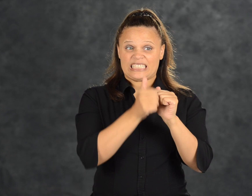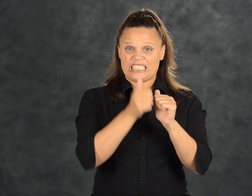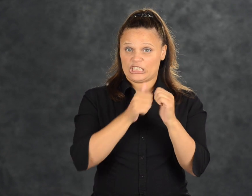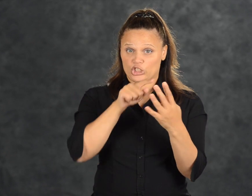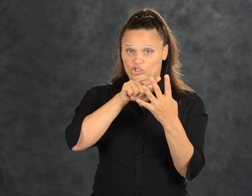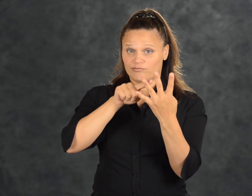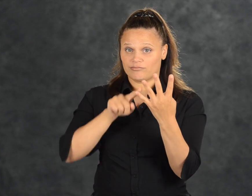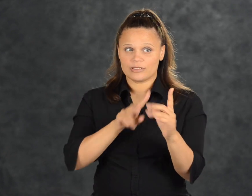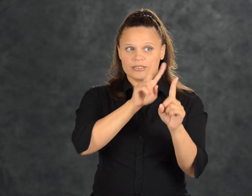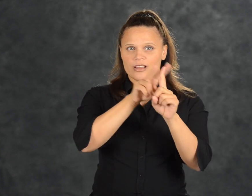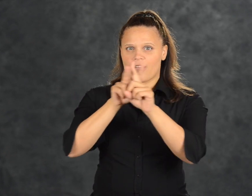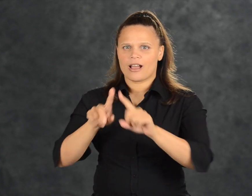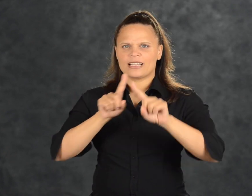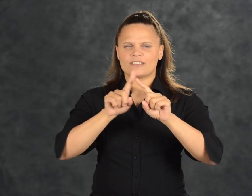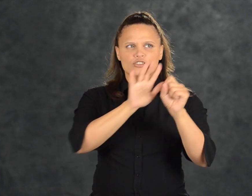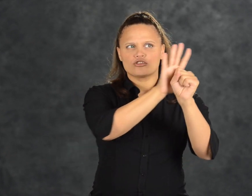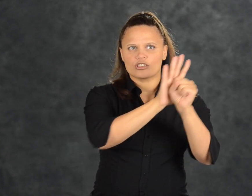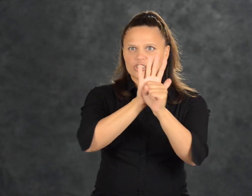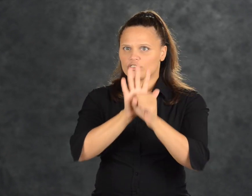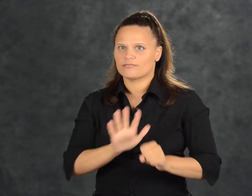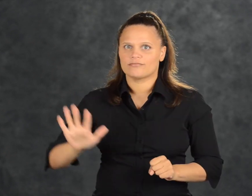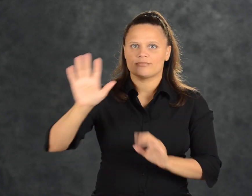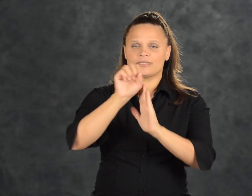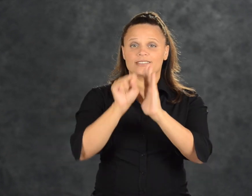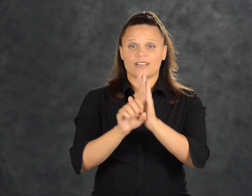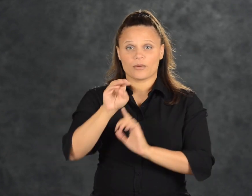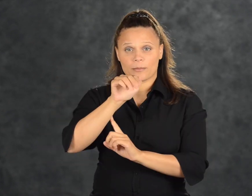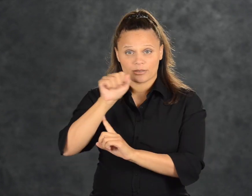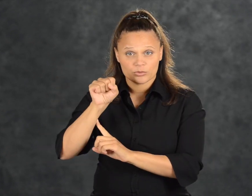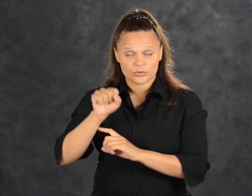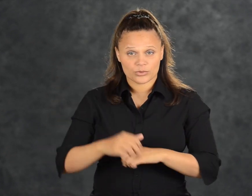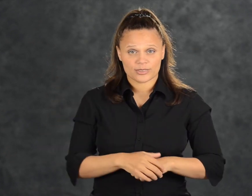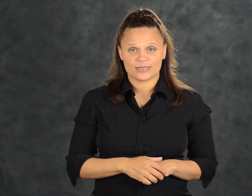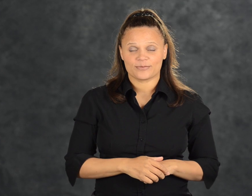and each specialist is assigned to a different region in Massachusetts.